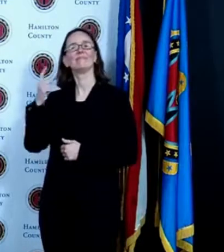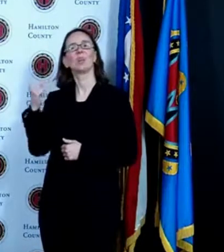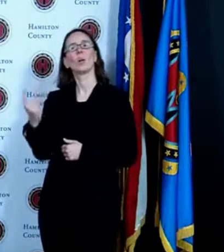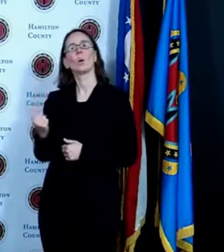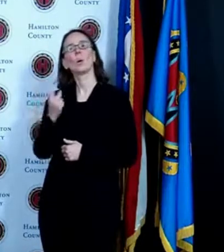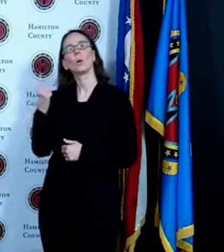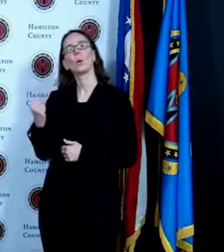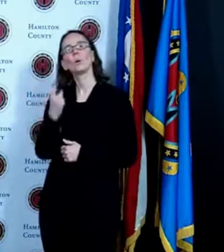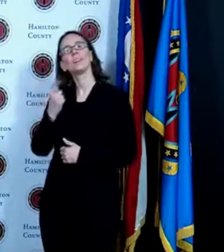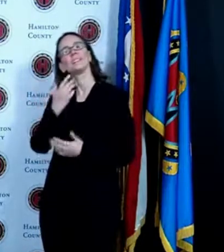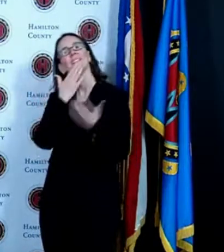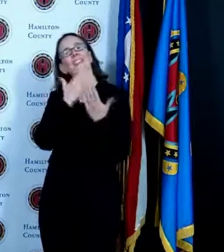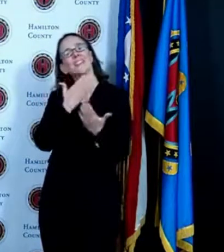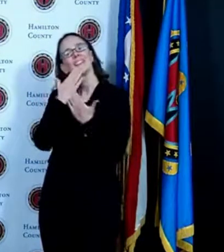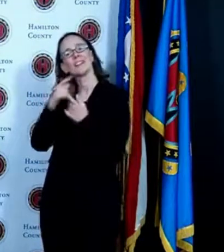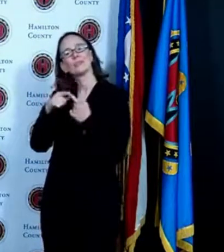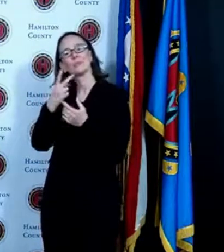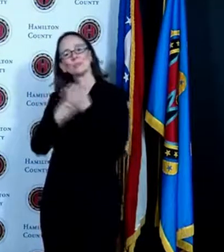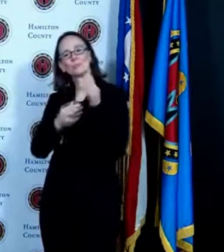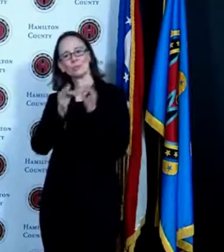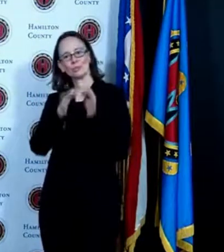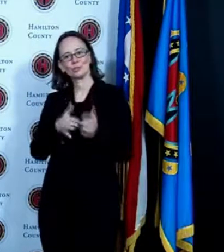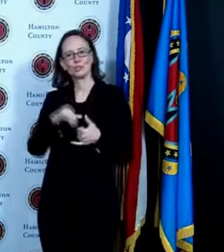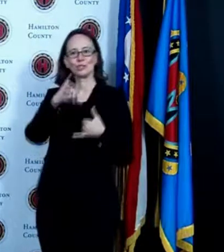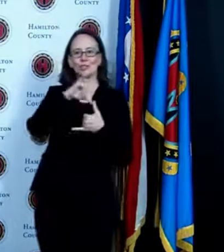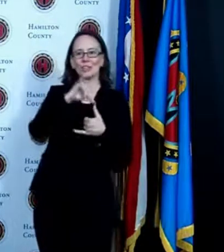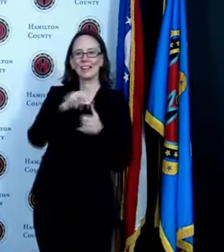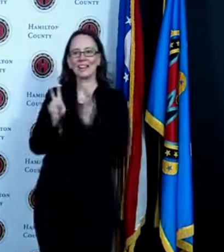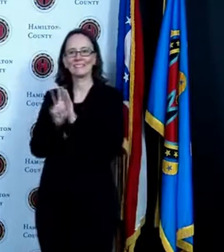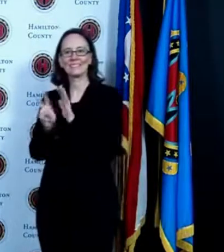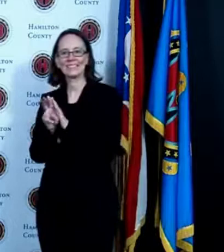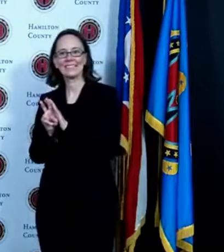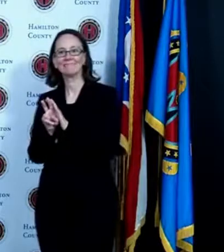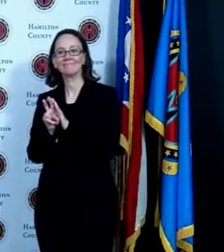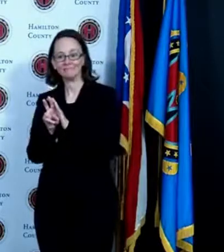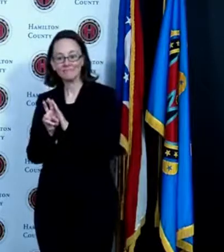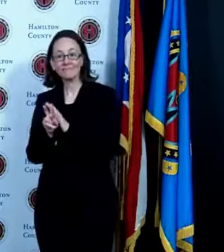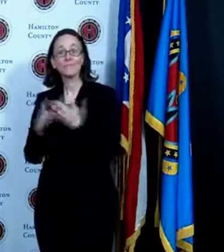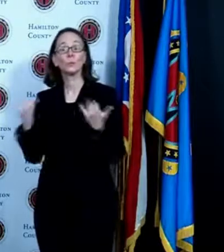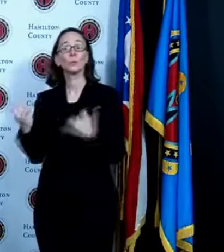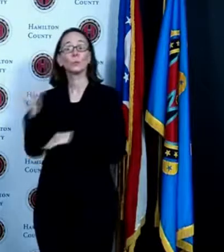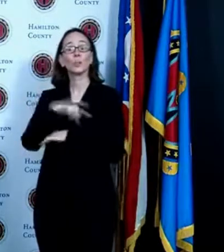interpreters Jay and Vicky but today we've got Sarah who happens to be Jay's